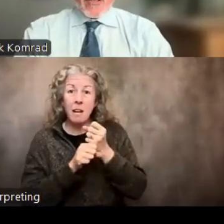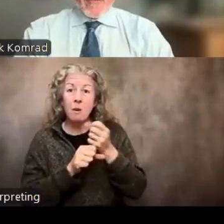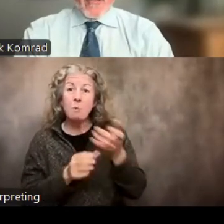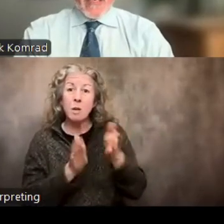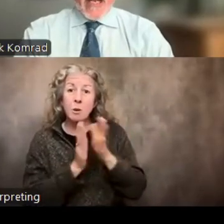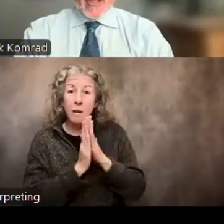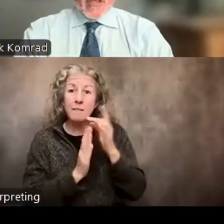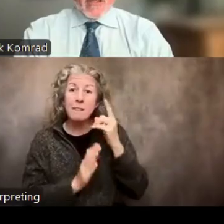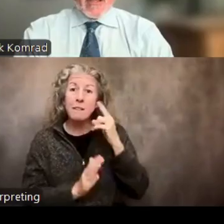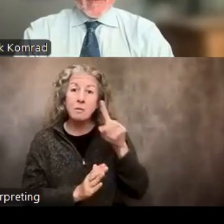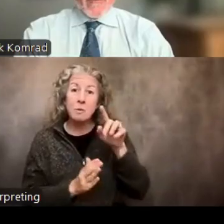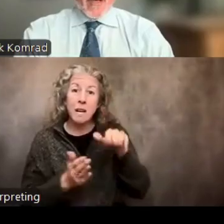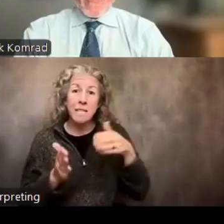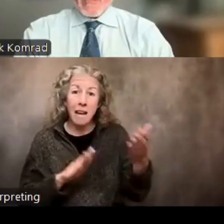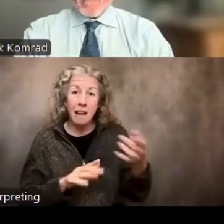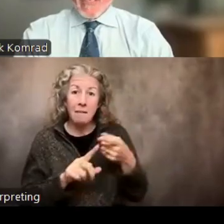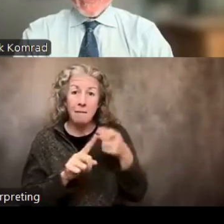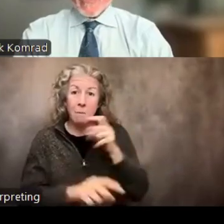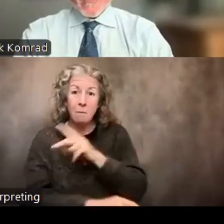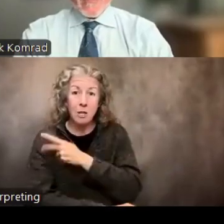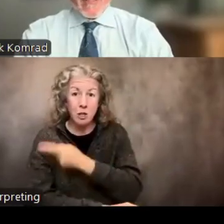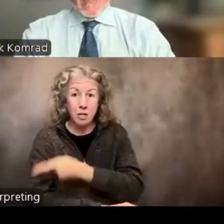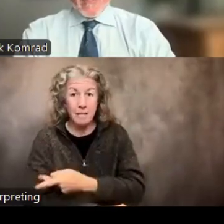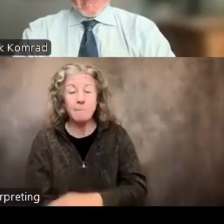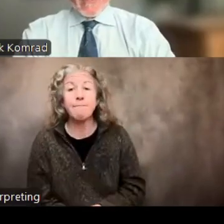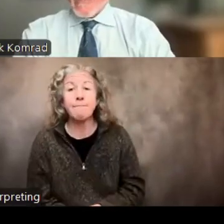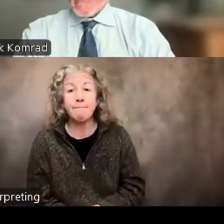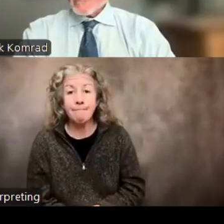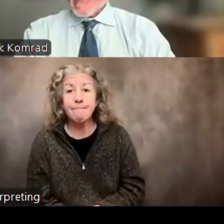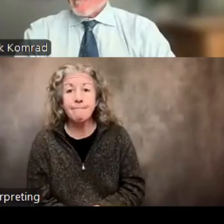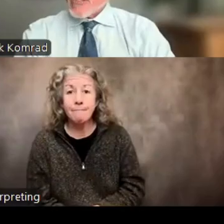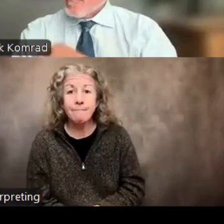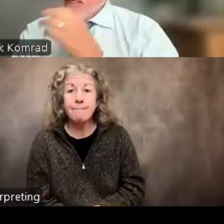euthanasia from their patients. Imagine that. Imagine being a